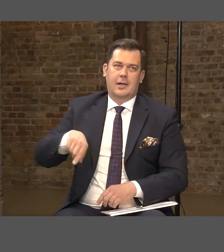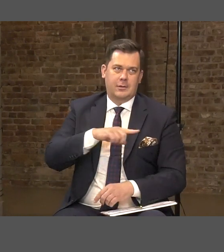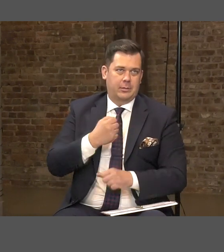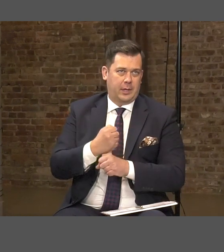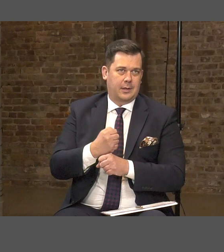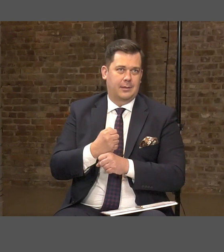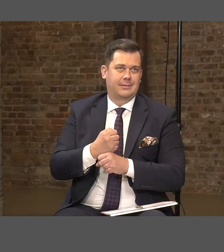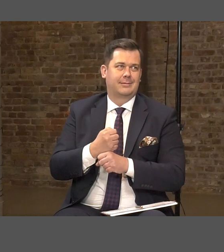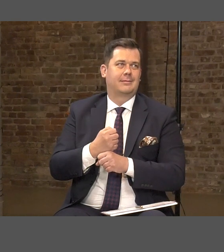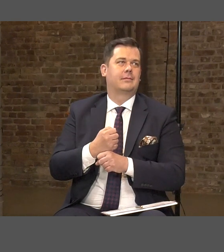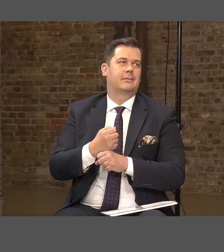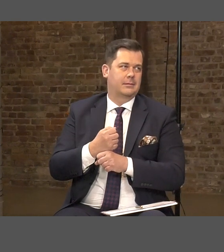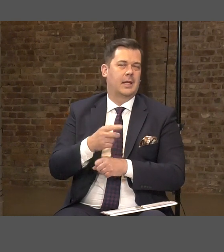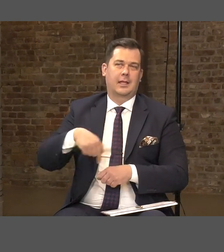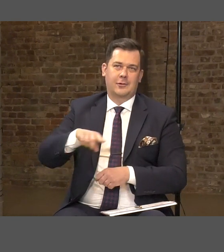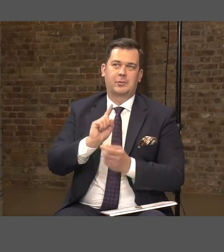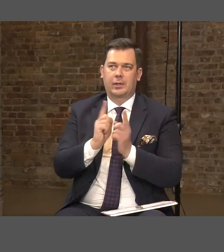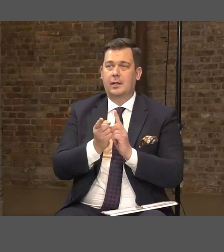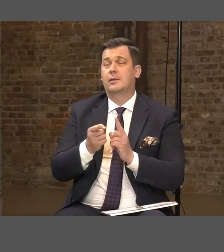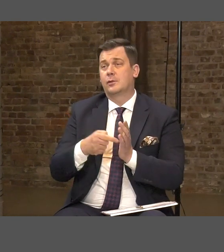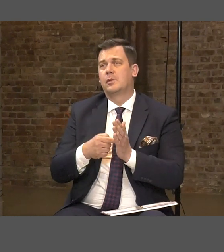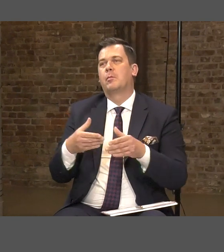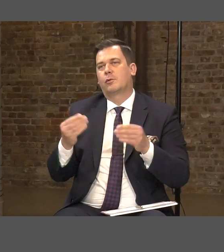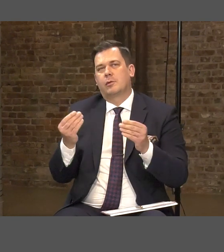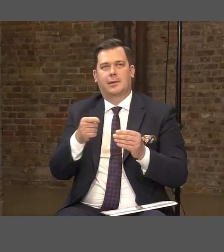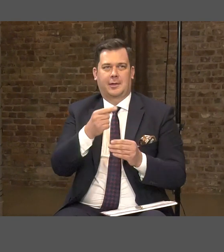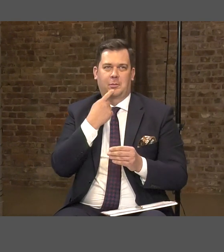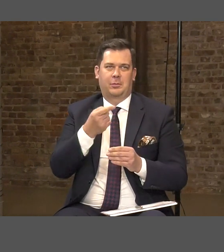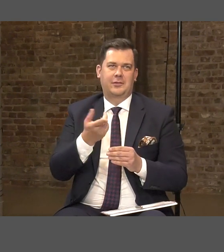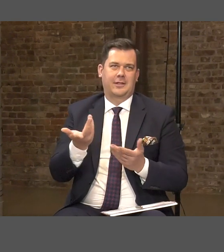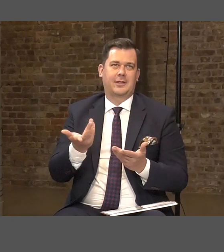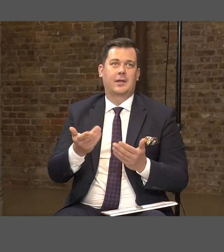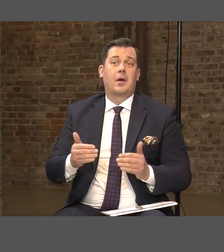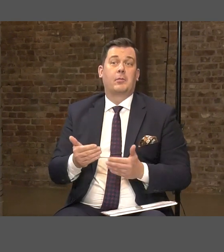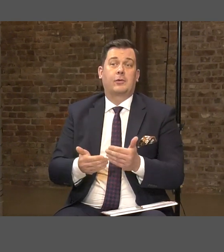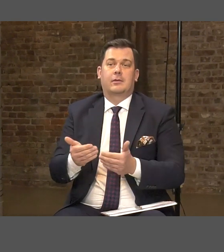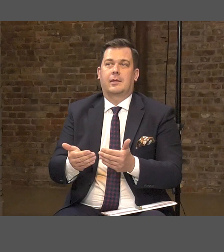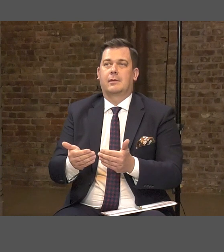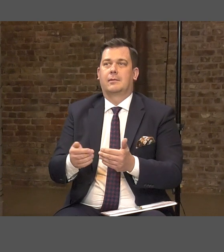Our work, our meeting It's a start - just like you said -